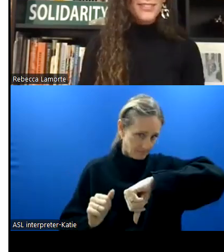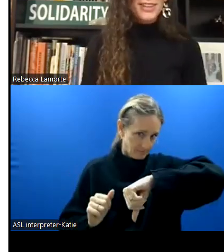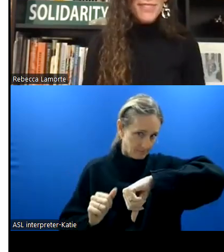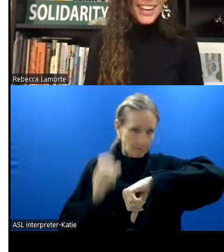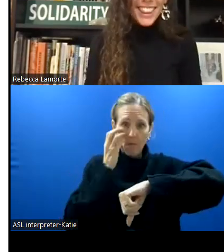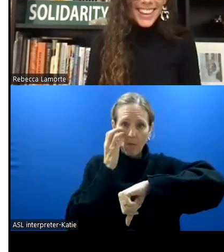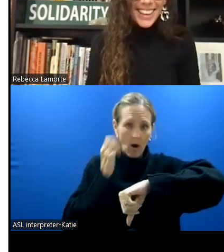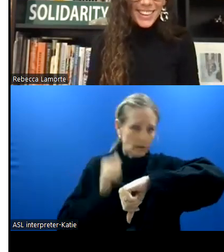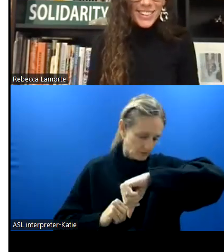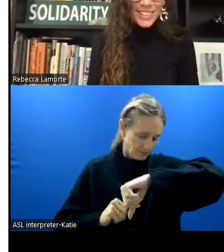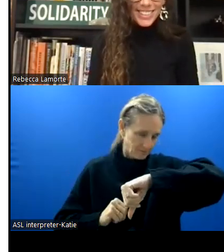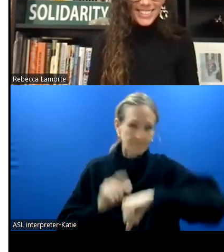Giving you a minute. Think it over.